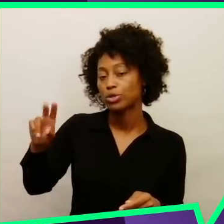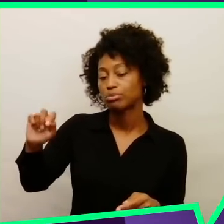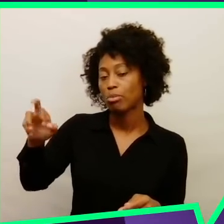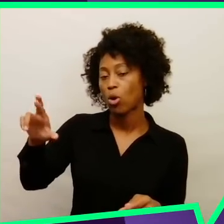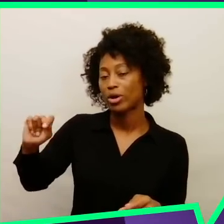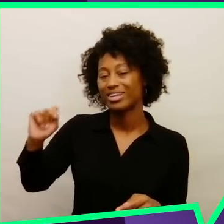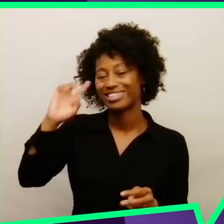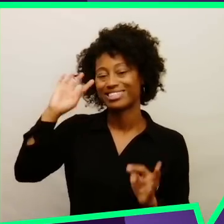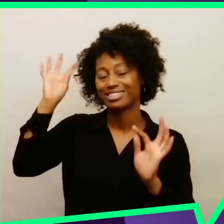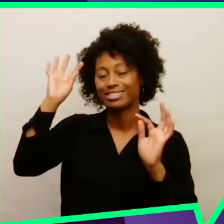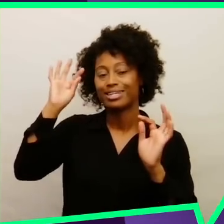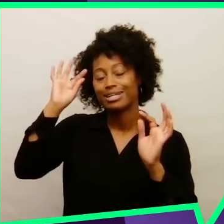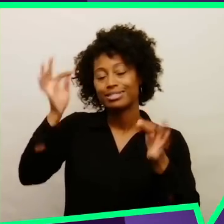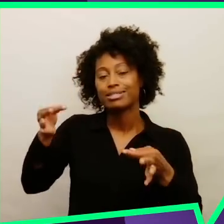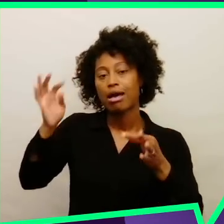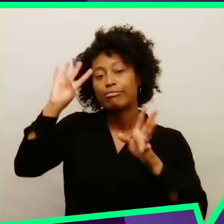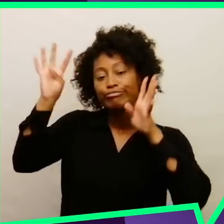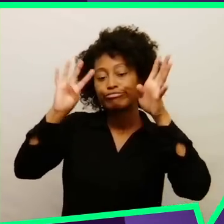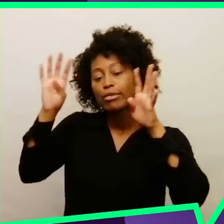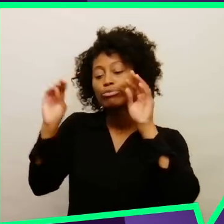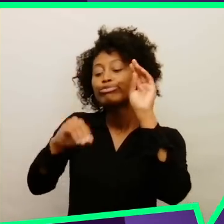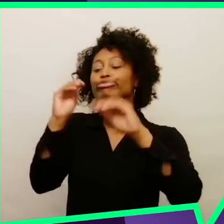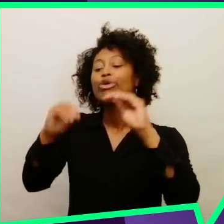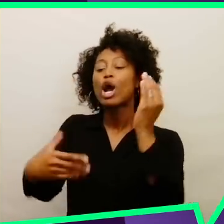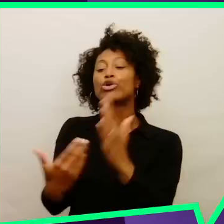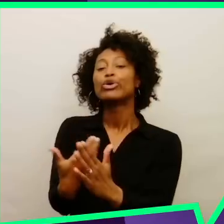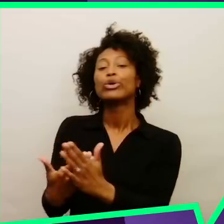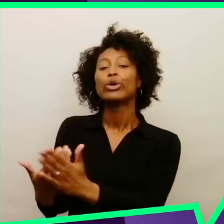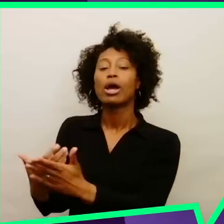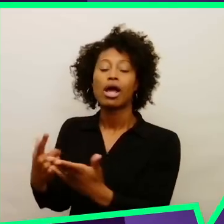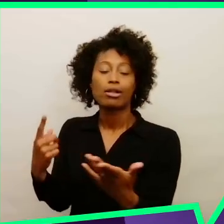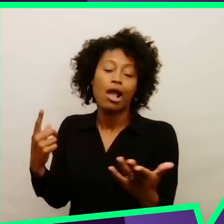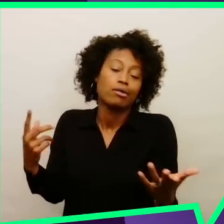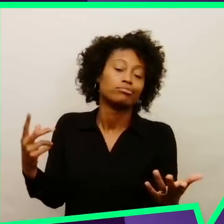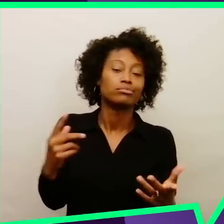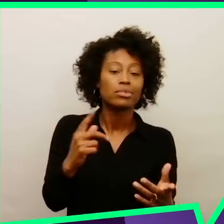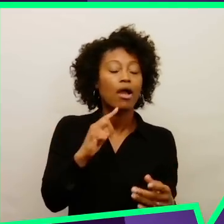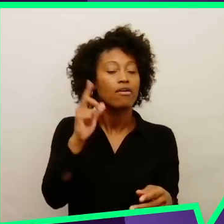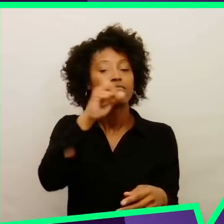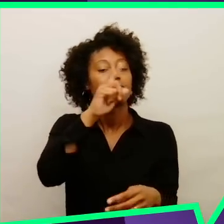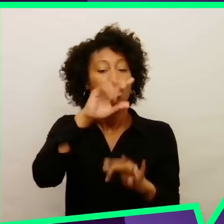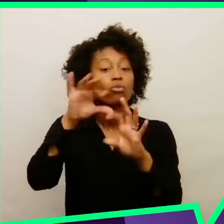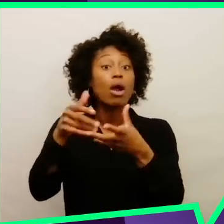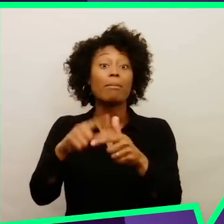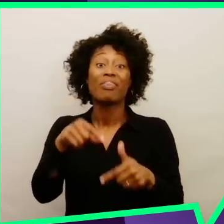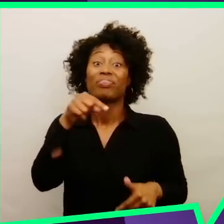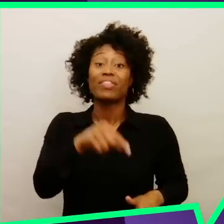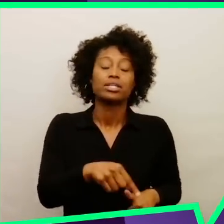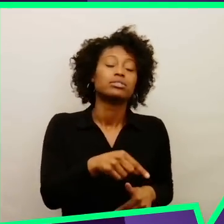They do a lot of race mapping in the real world, and they've made this one seven turns in total.